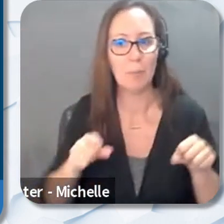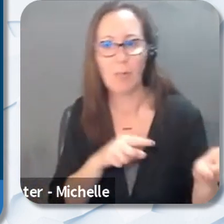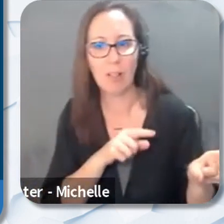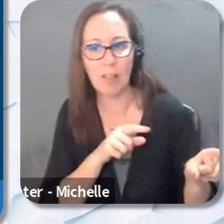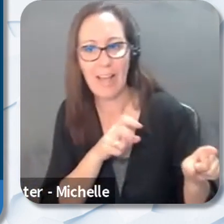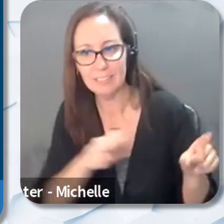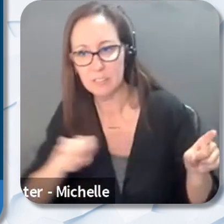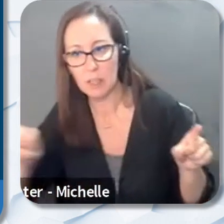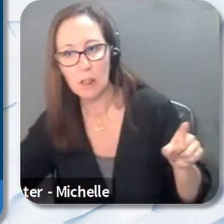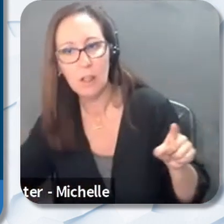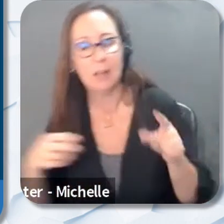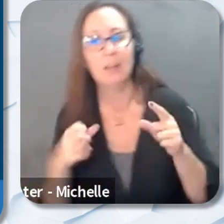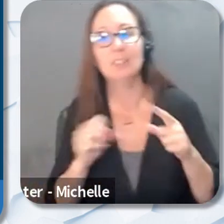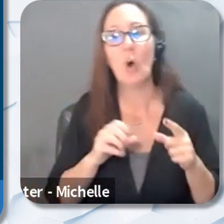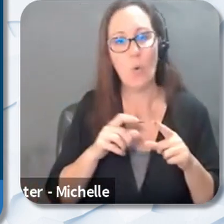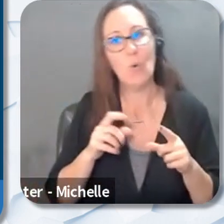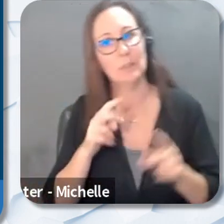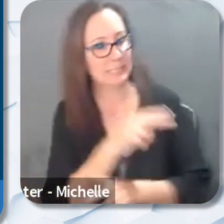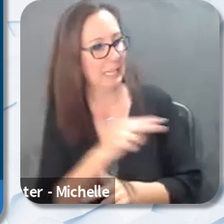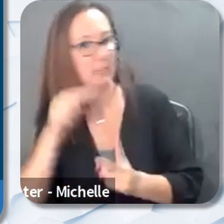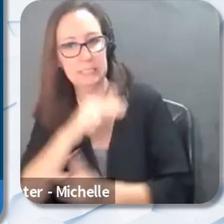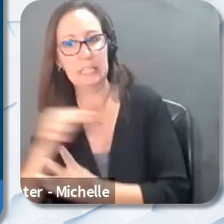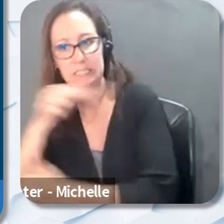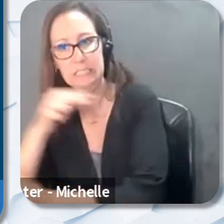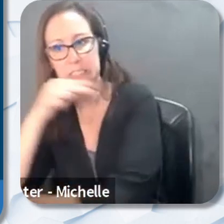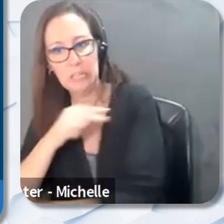so that they can see the different things that learners are doing in the learning environments